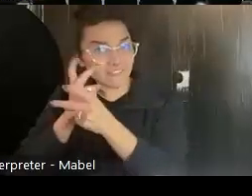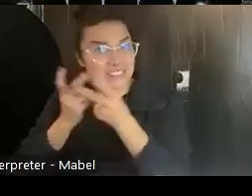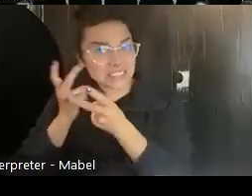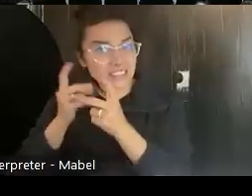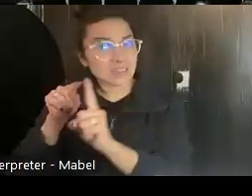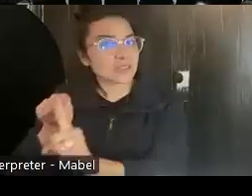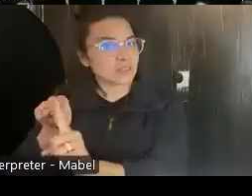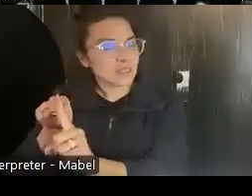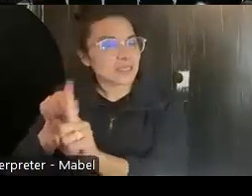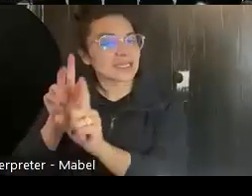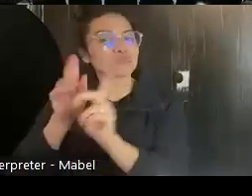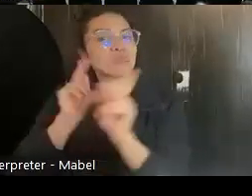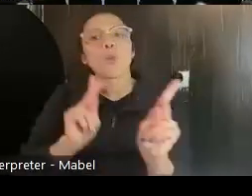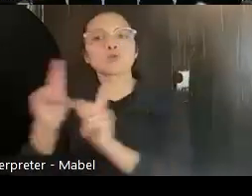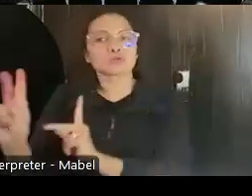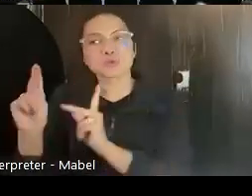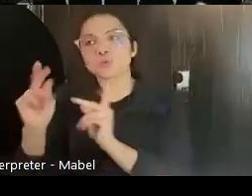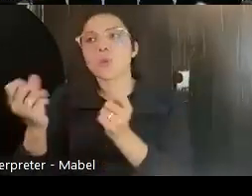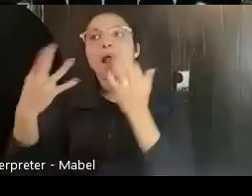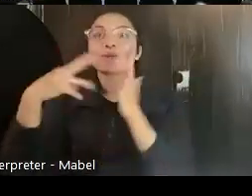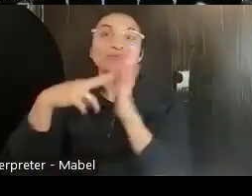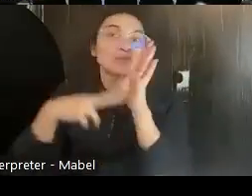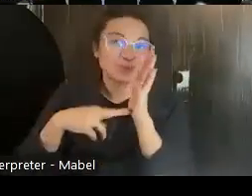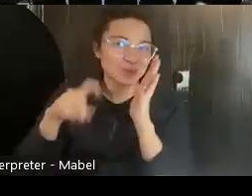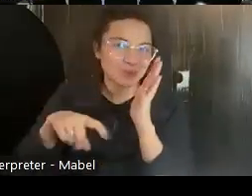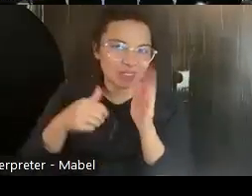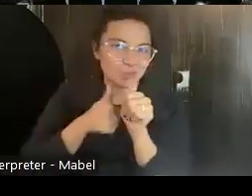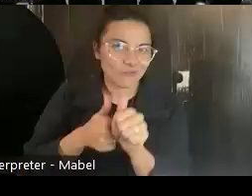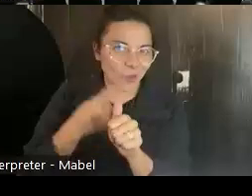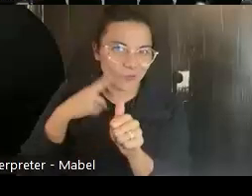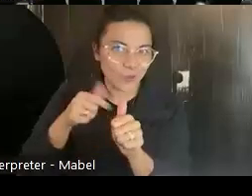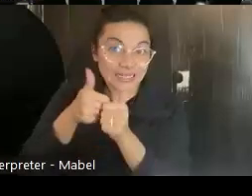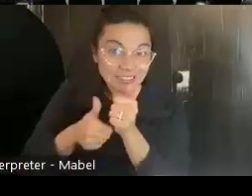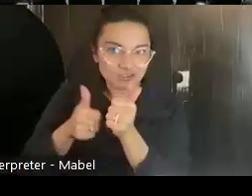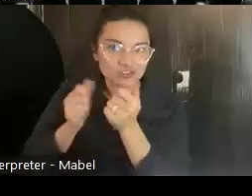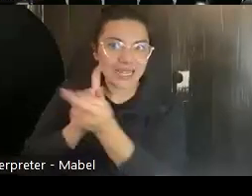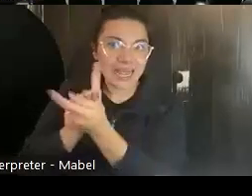the number of rules that you need to follow for each encounter independent and sometimes directly